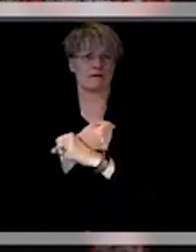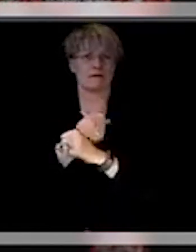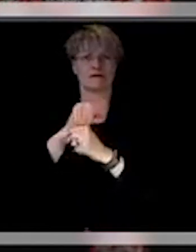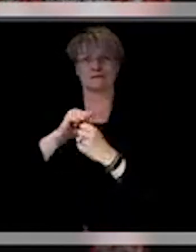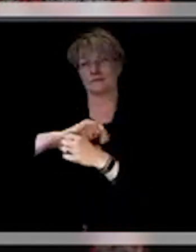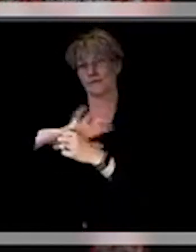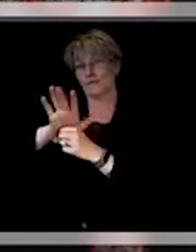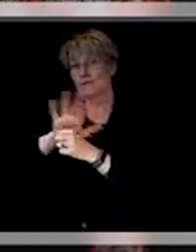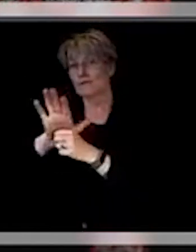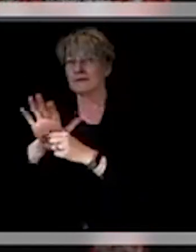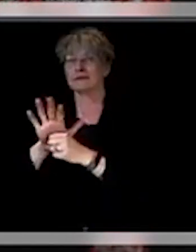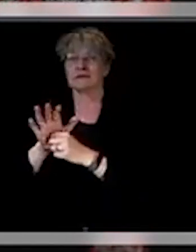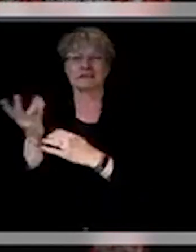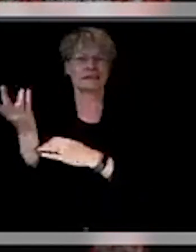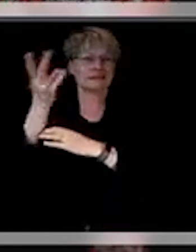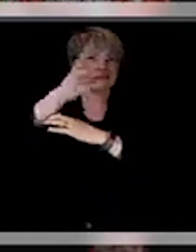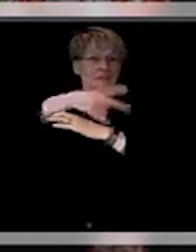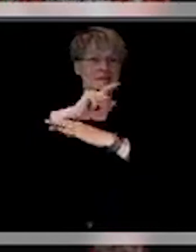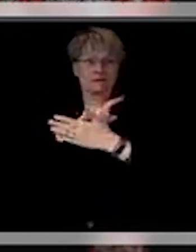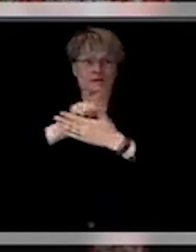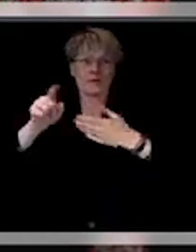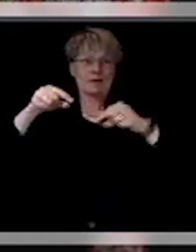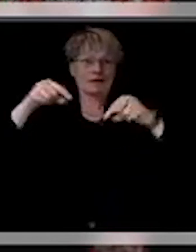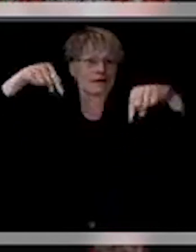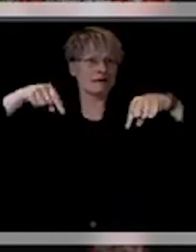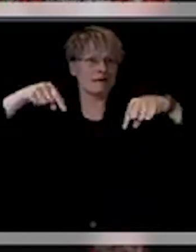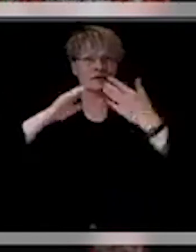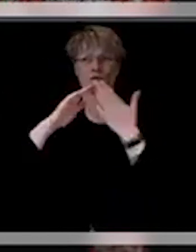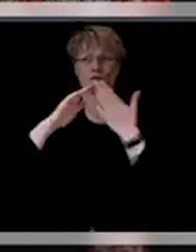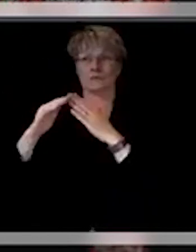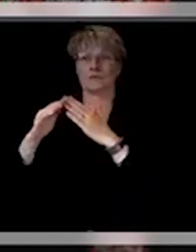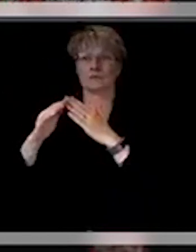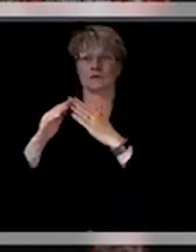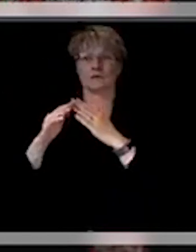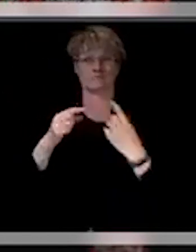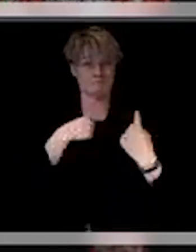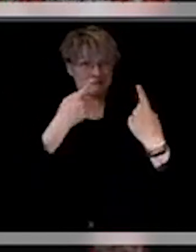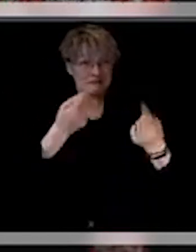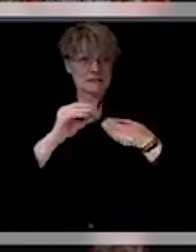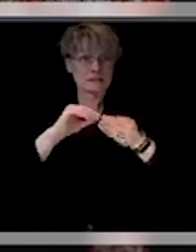if our numbers are lower than some places it's because of all the work is being done